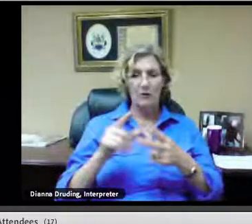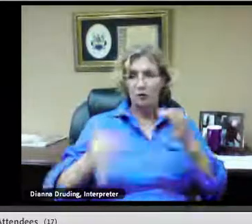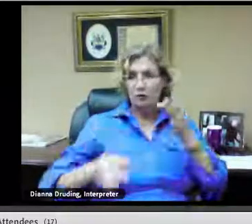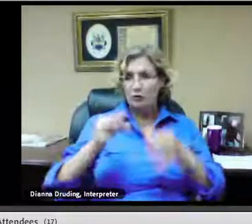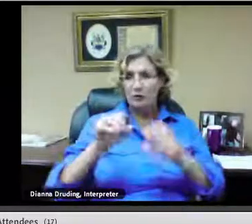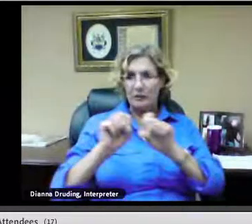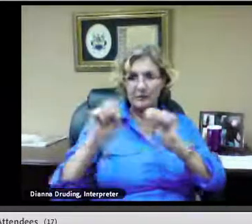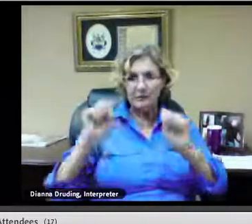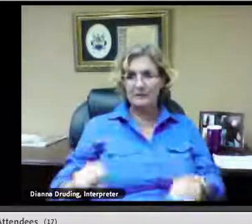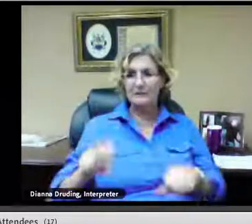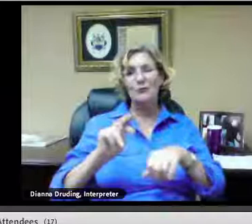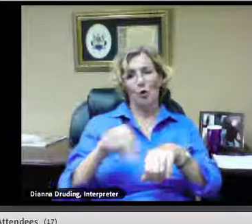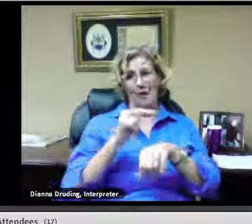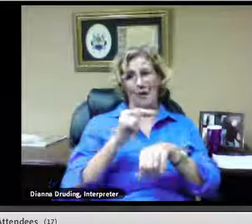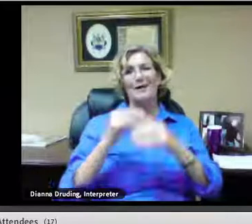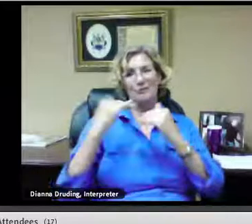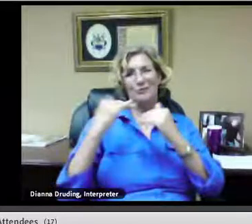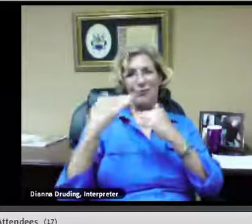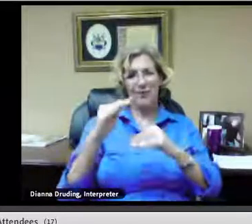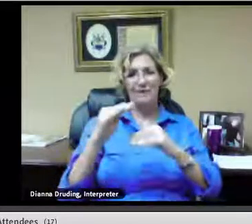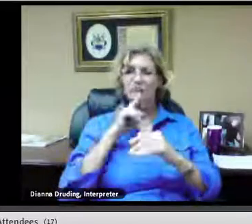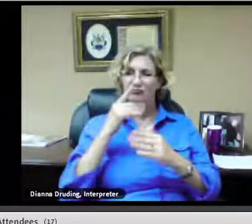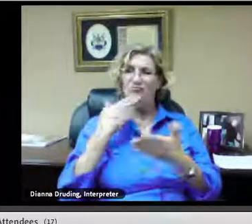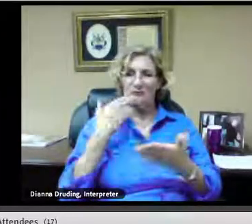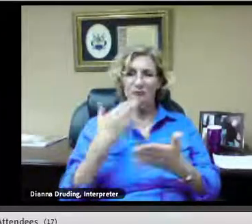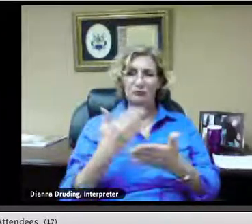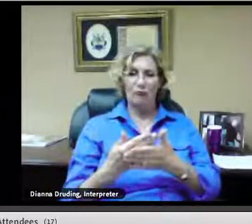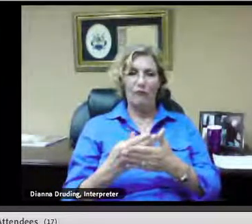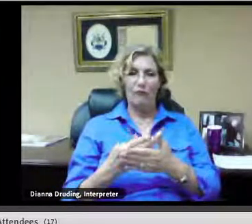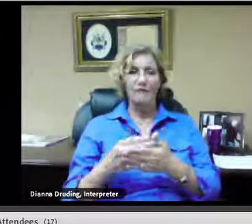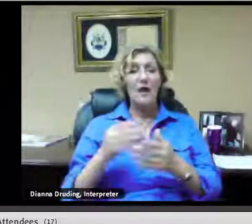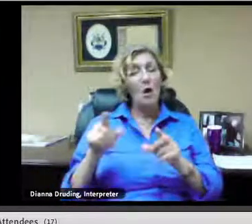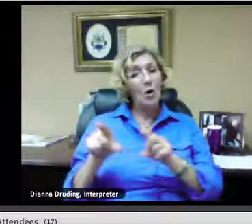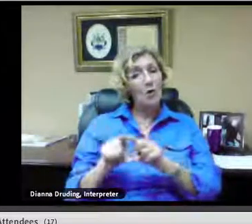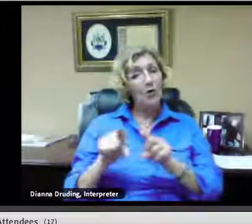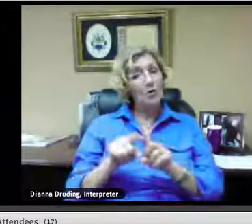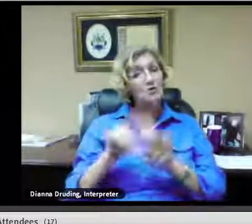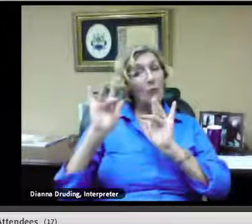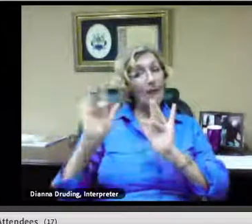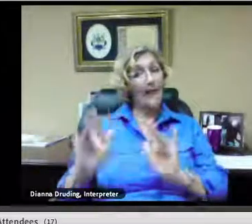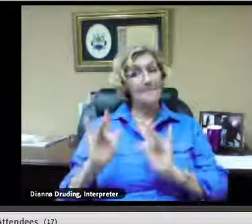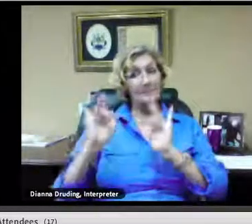You know, what we want to do is battle that ableism, create a cultural shift in the way we think,